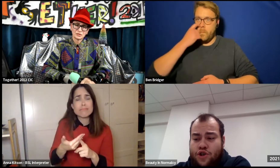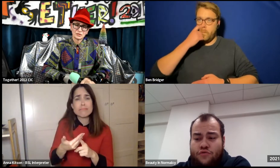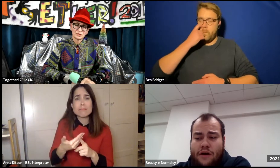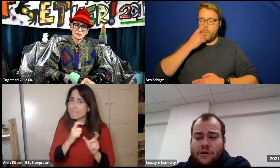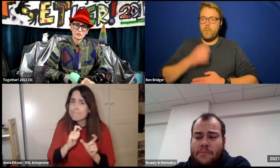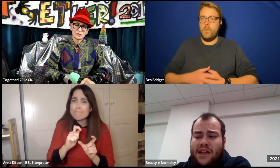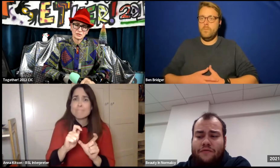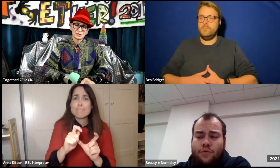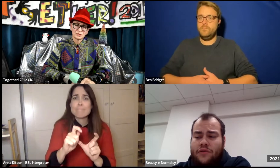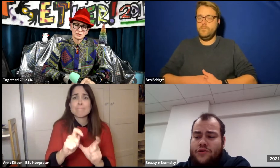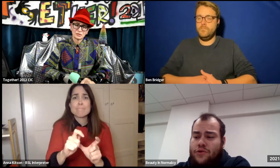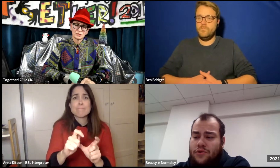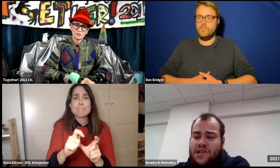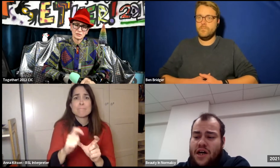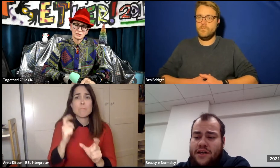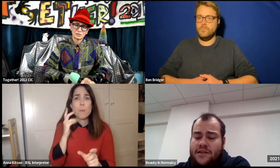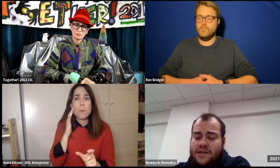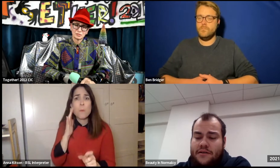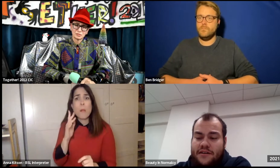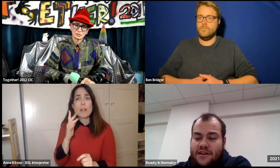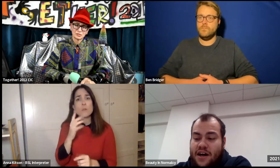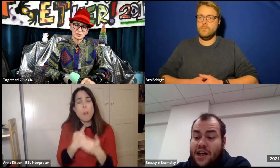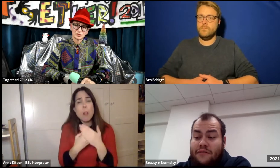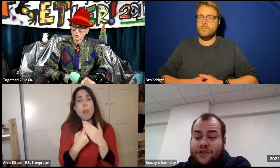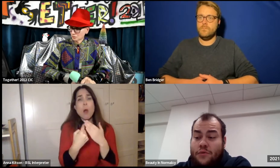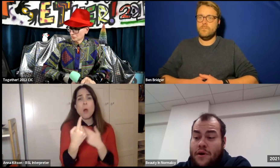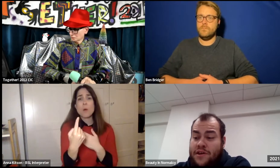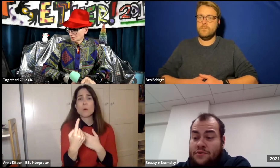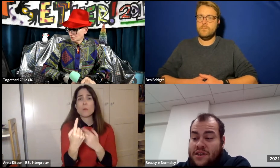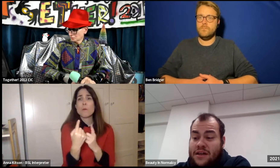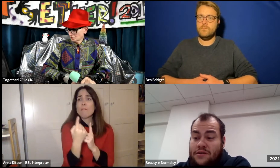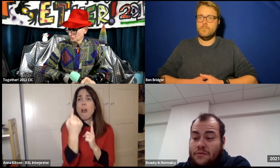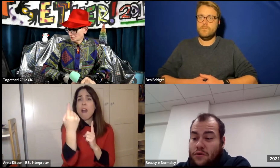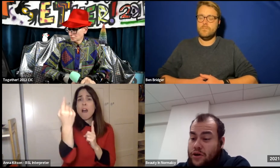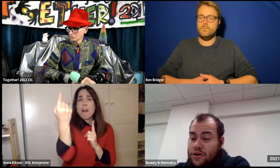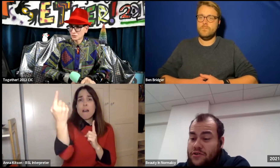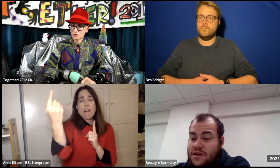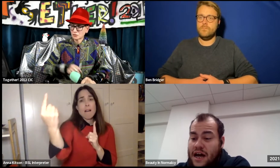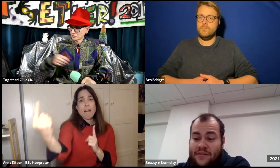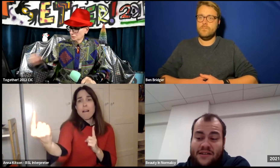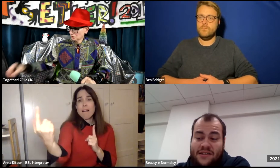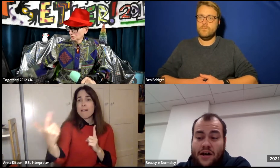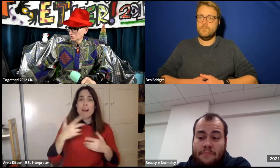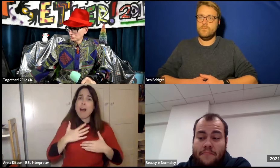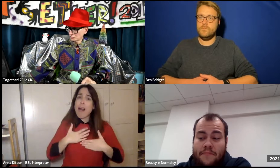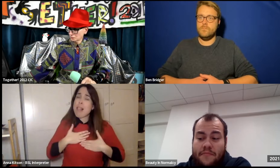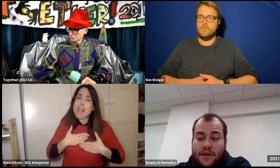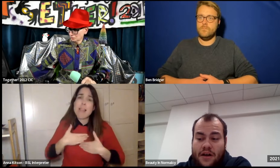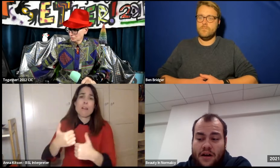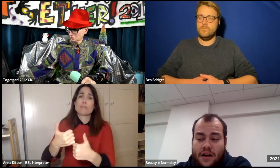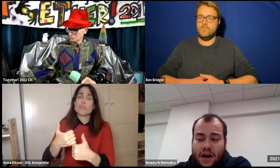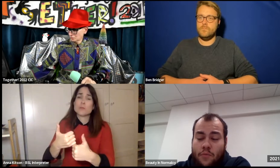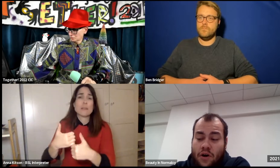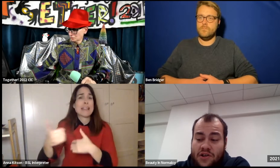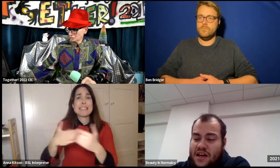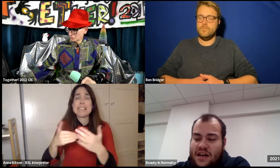Or surrounded by loved ones on all sides I loved you whether you did or not At that time.